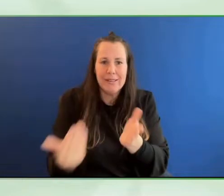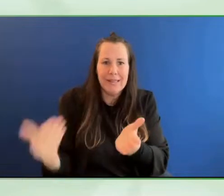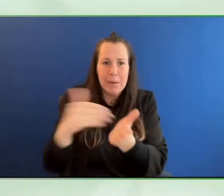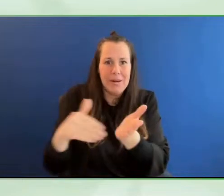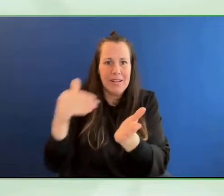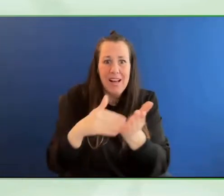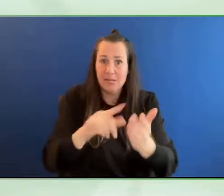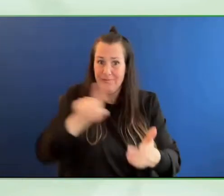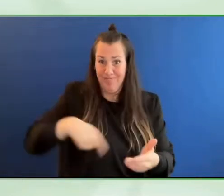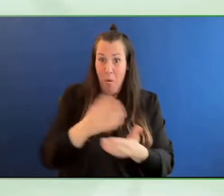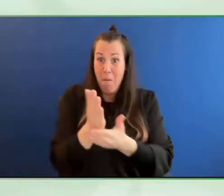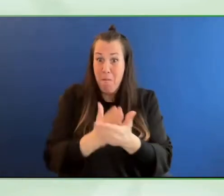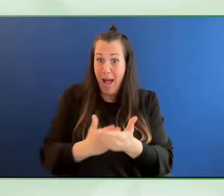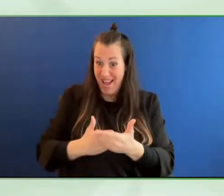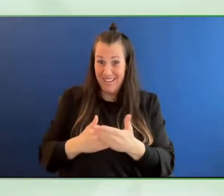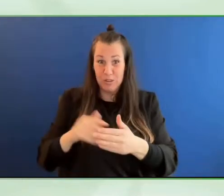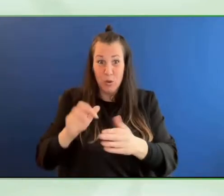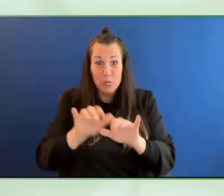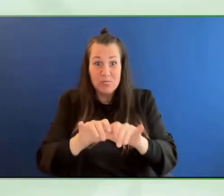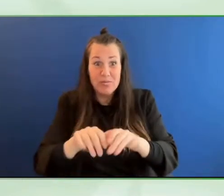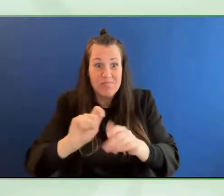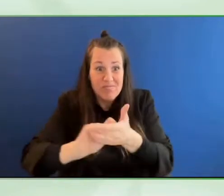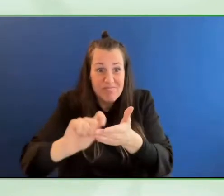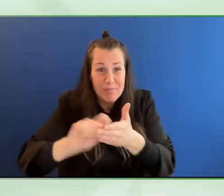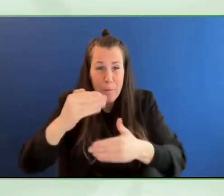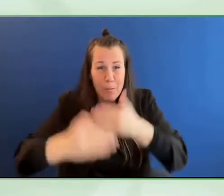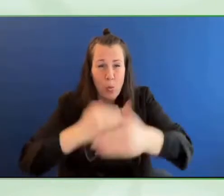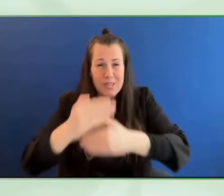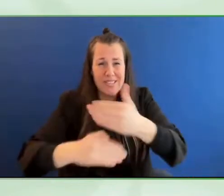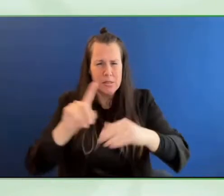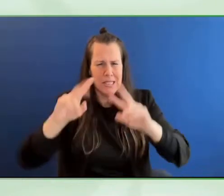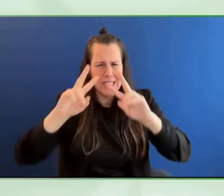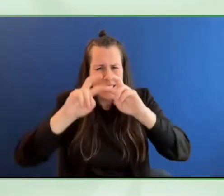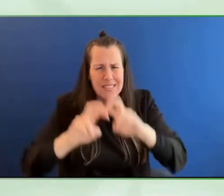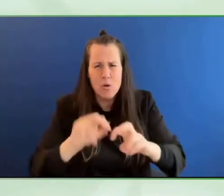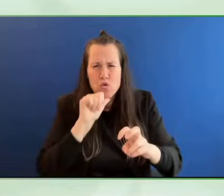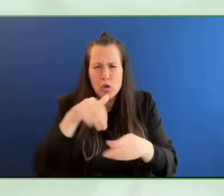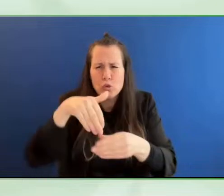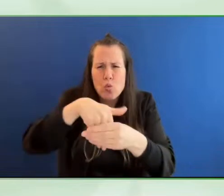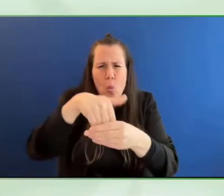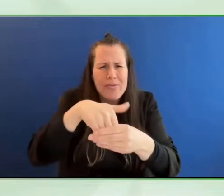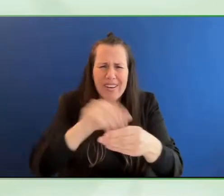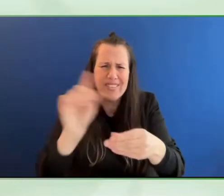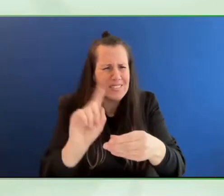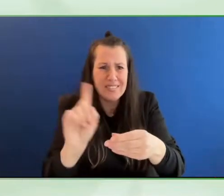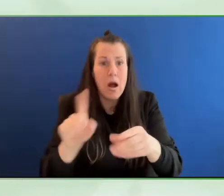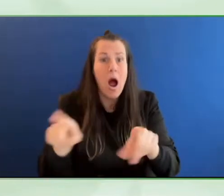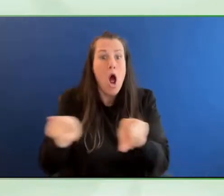What are the best words and descriptive elements we can include to properly convey that information